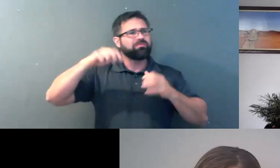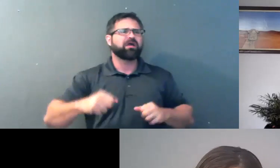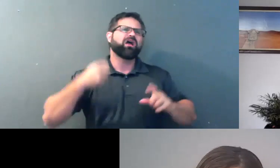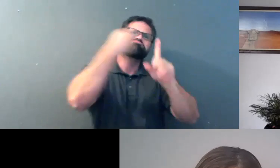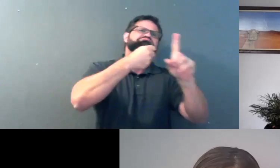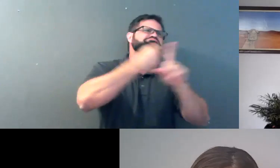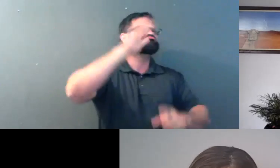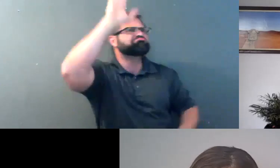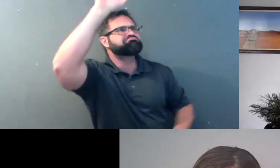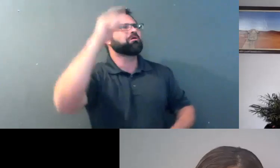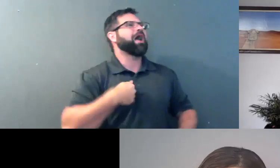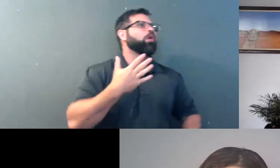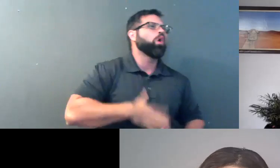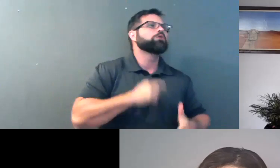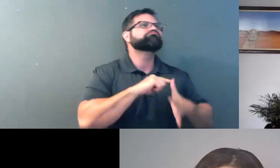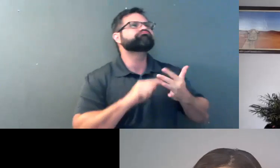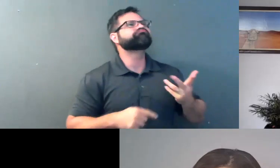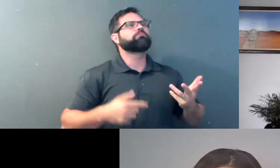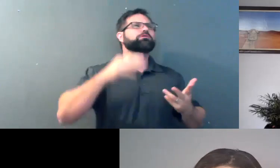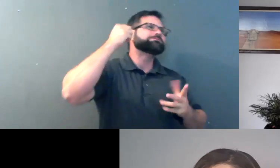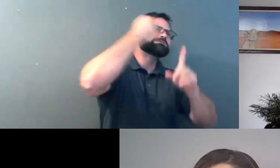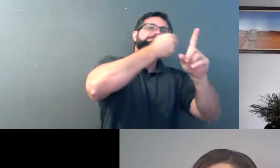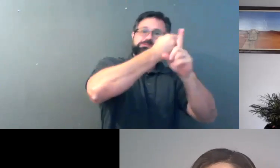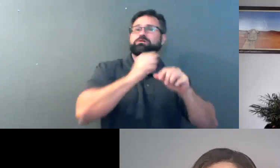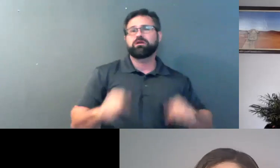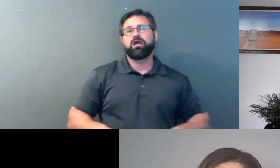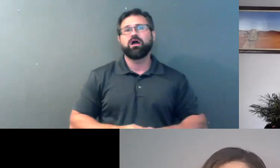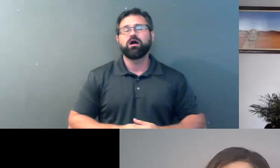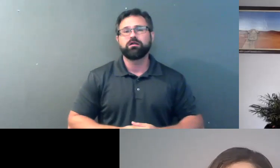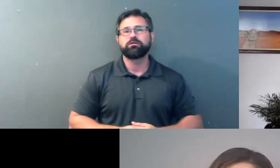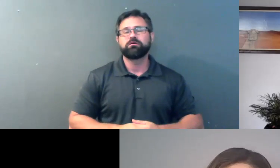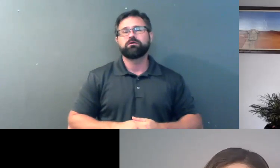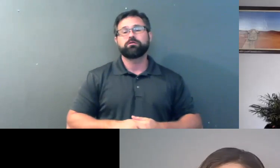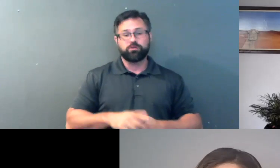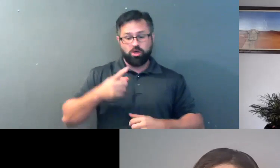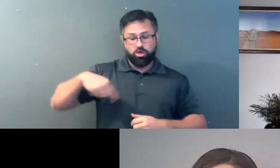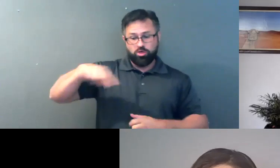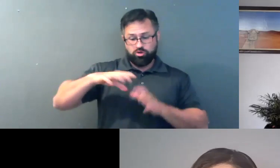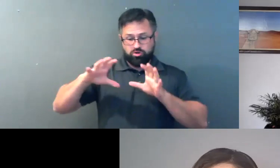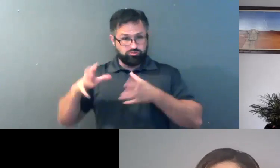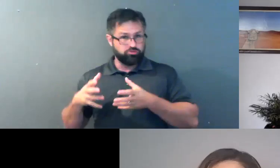is reaching to decision makers if these refugee-led organizations